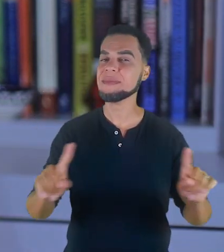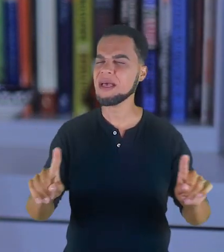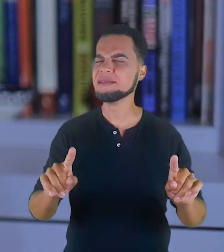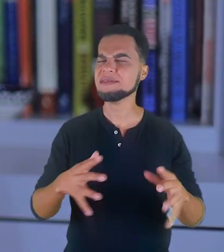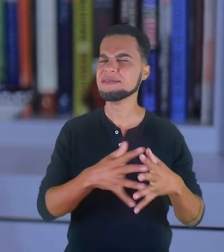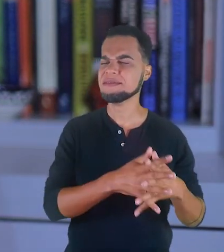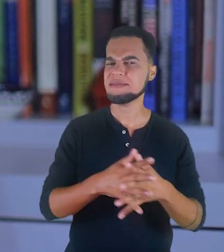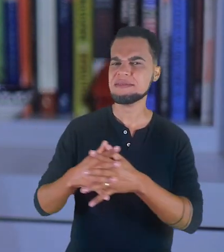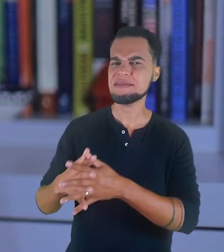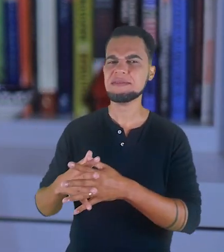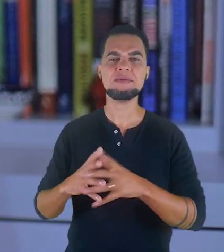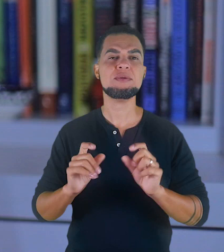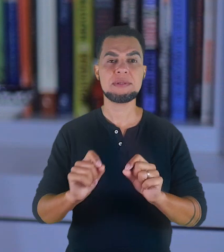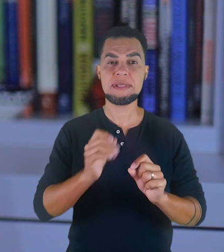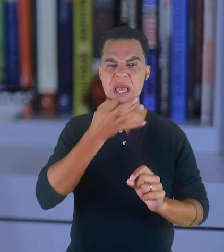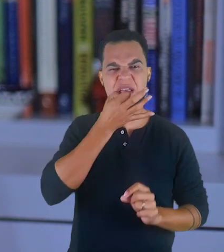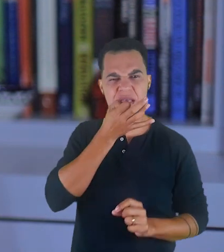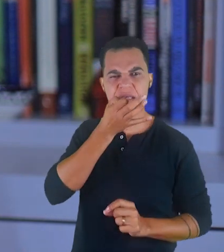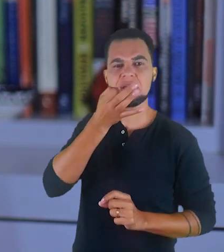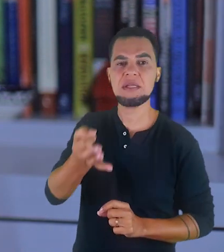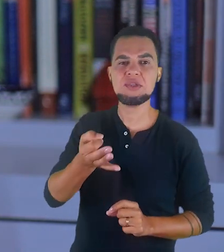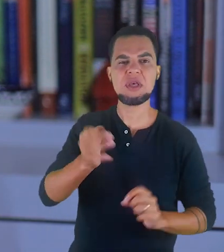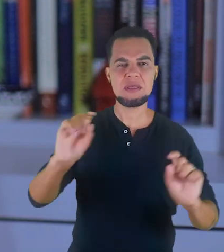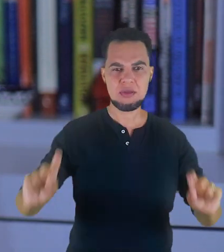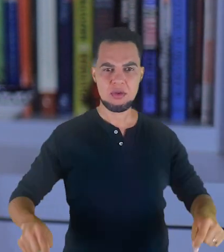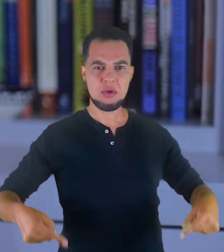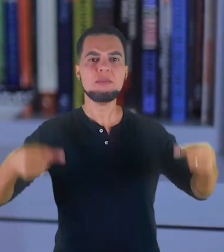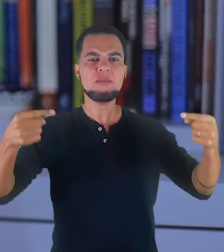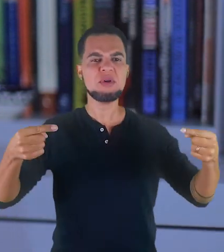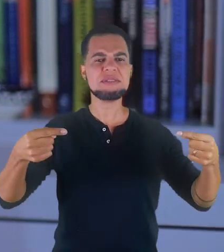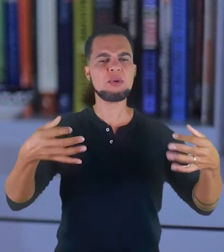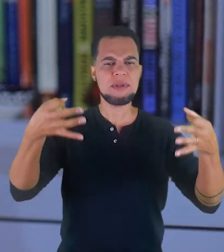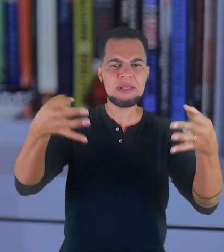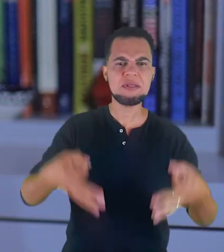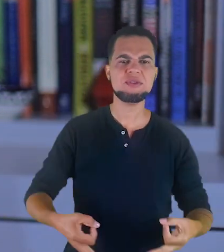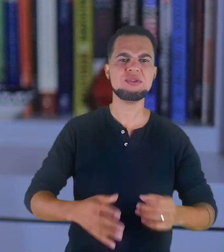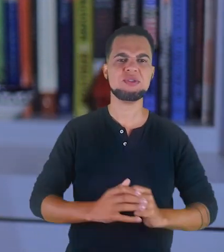The point is that people often mistake criticism and legitimate opposition,